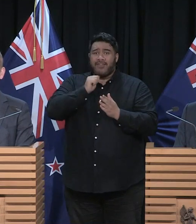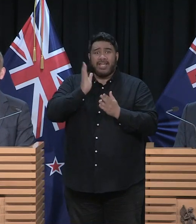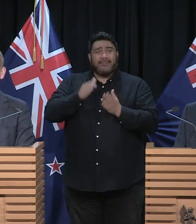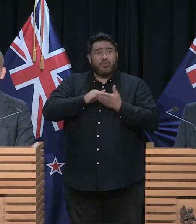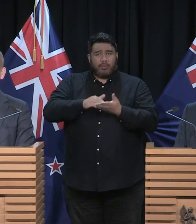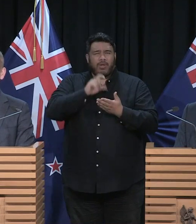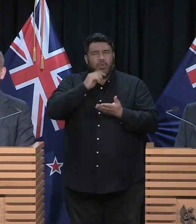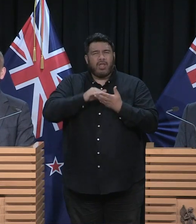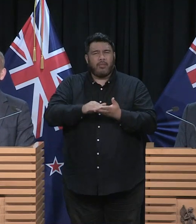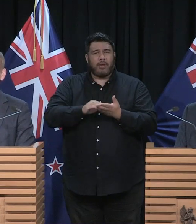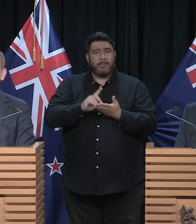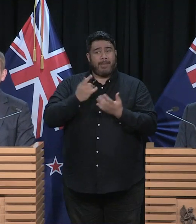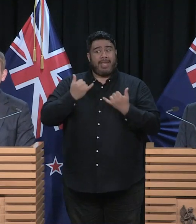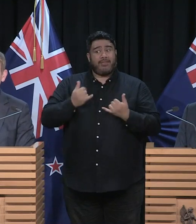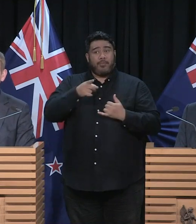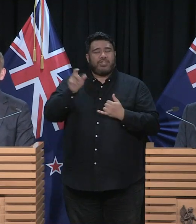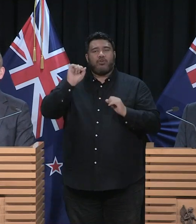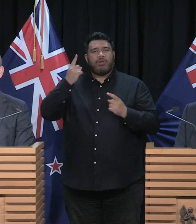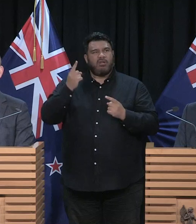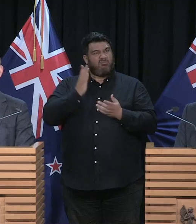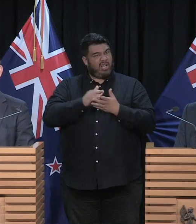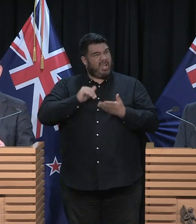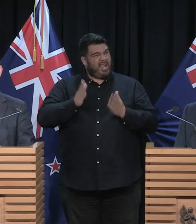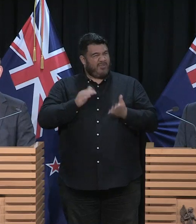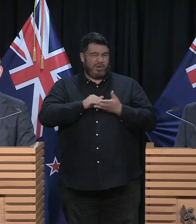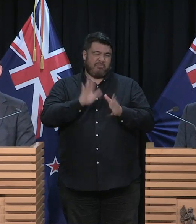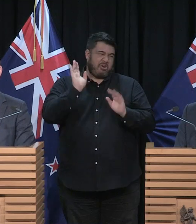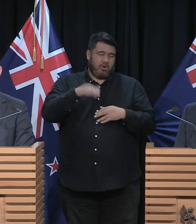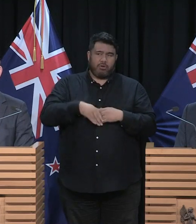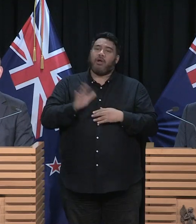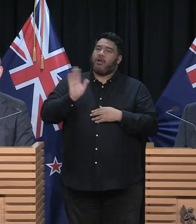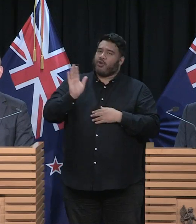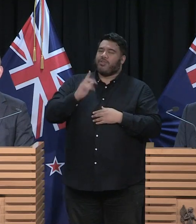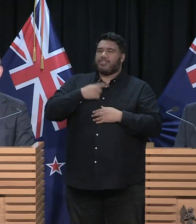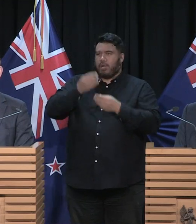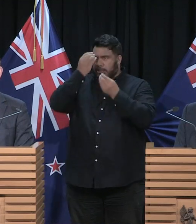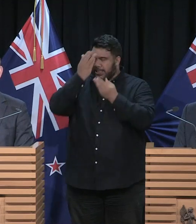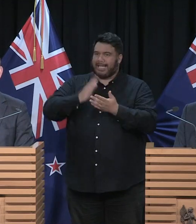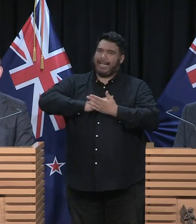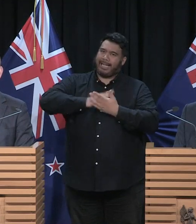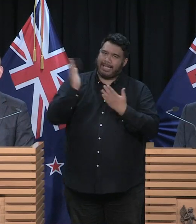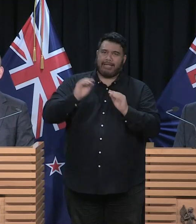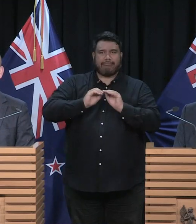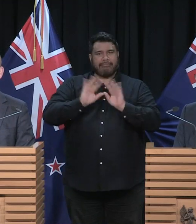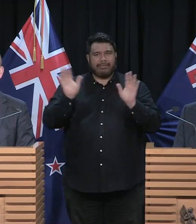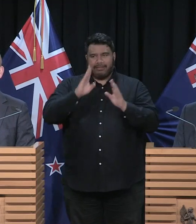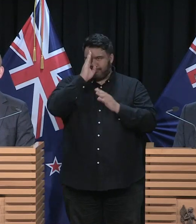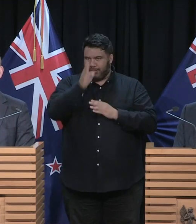don't think New Zealanders aren't willing to take one for the team if they need to. I just think, at the moment, they perhaps just don't accept